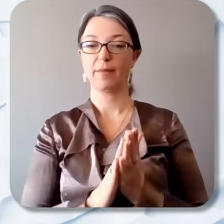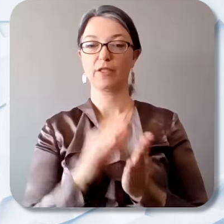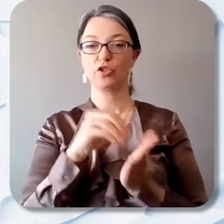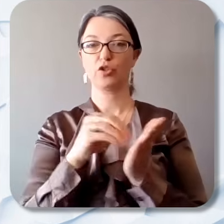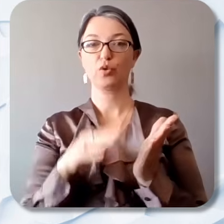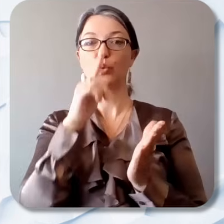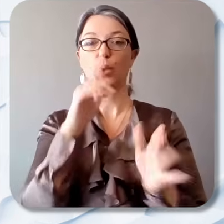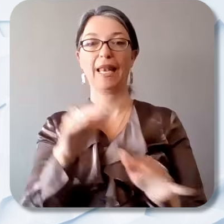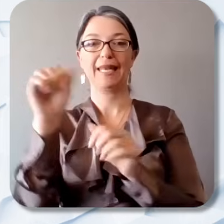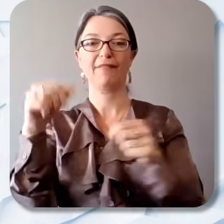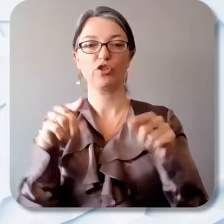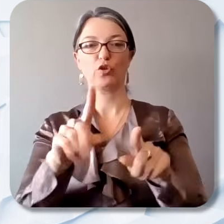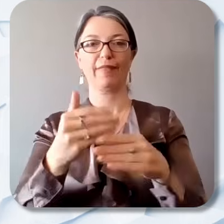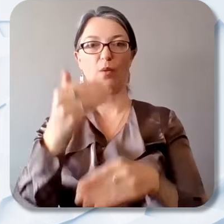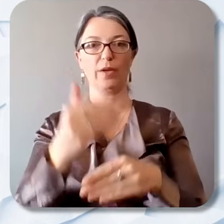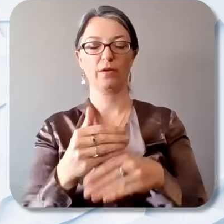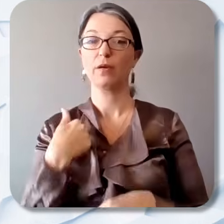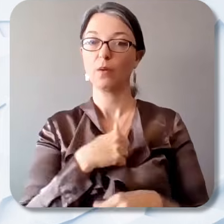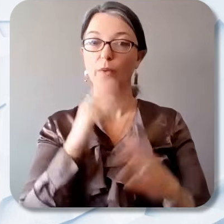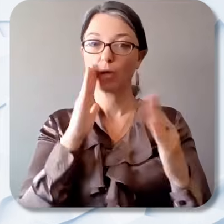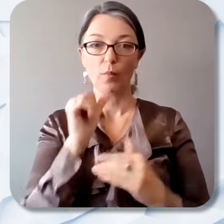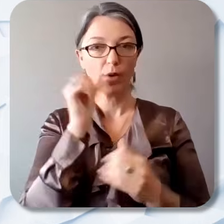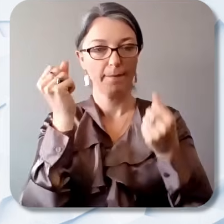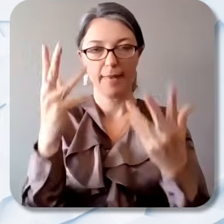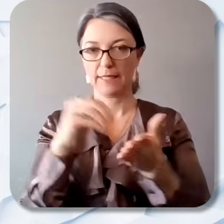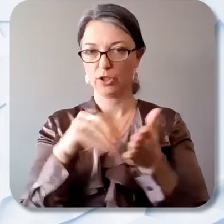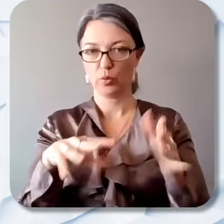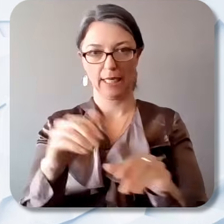Now, we hope you wouldn't have very many of those, but if you don't have them then just